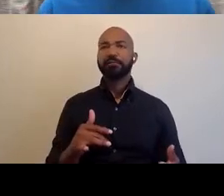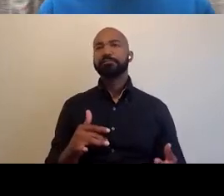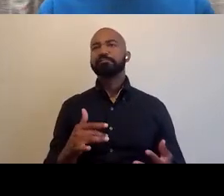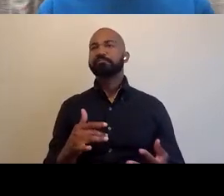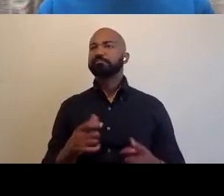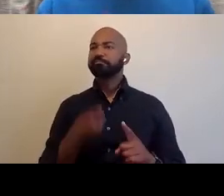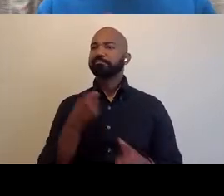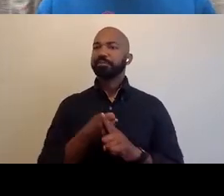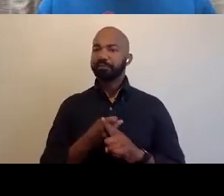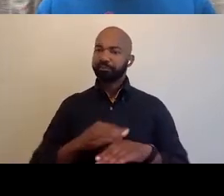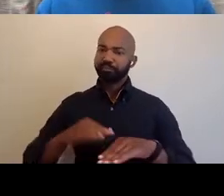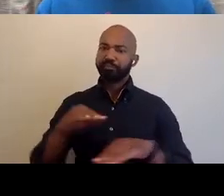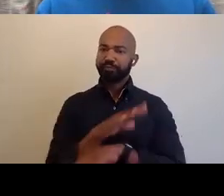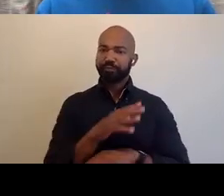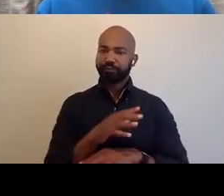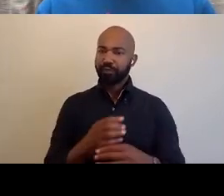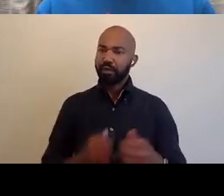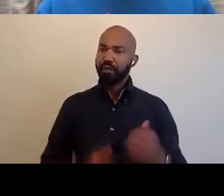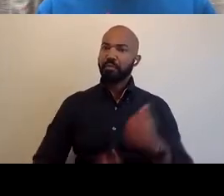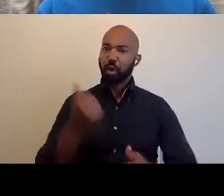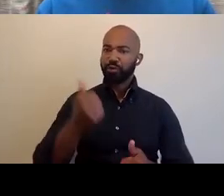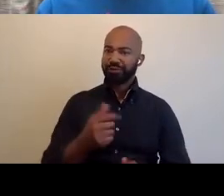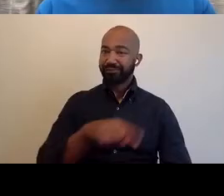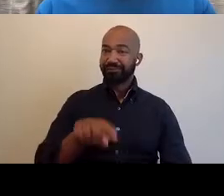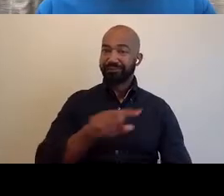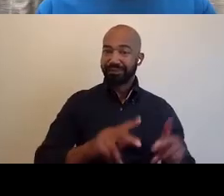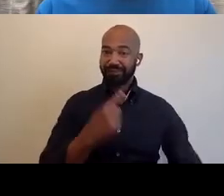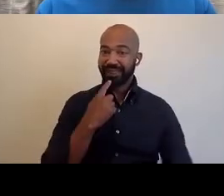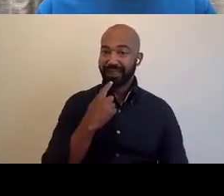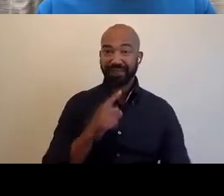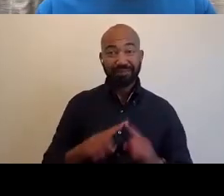And I would challenge that in that injections are not for everyone, and in fact,